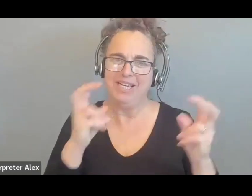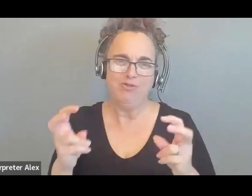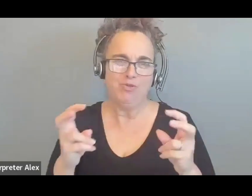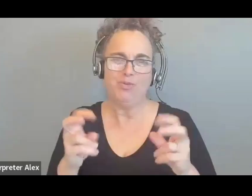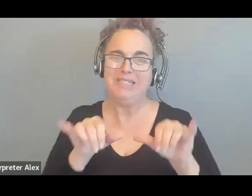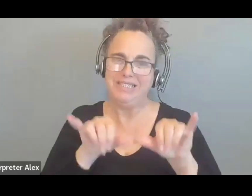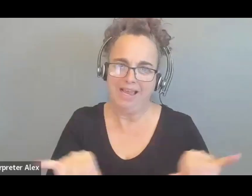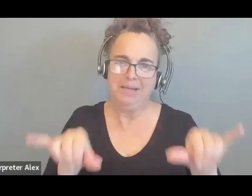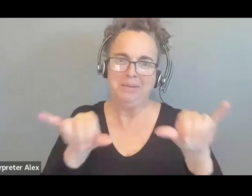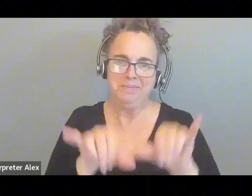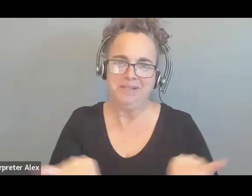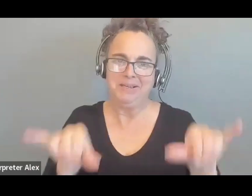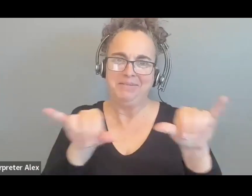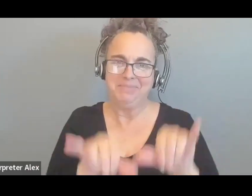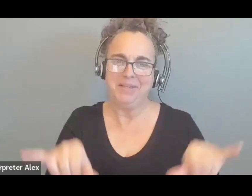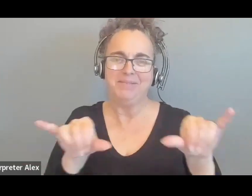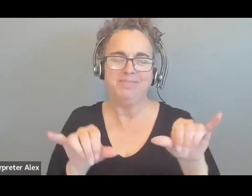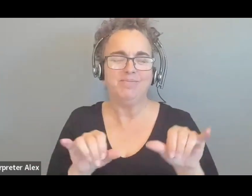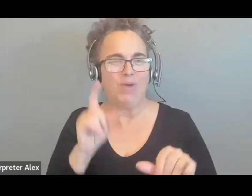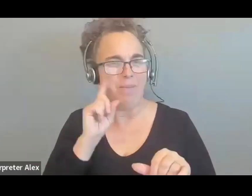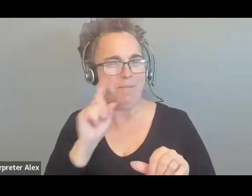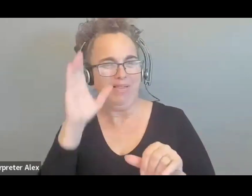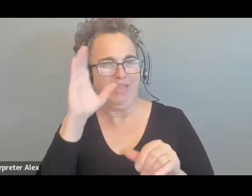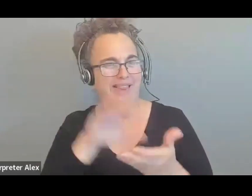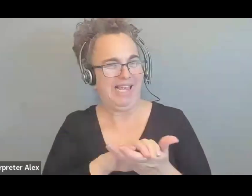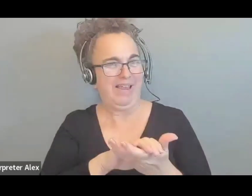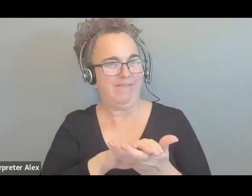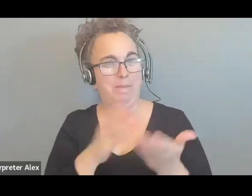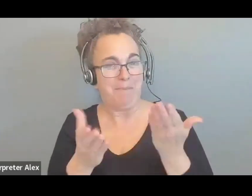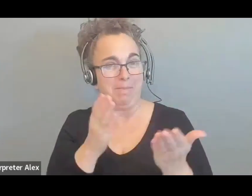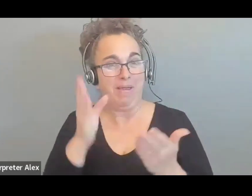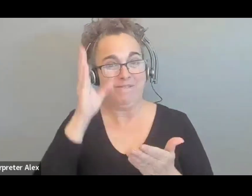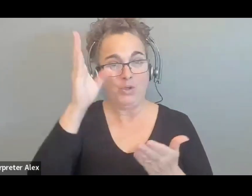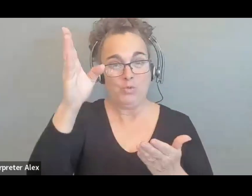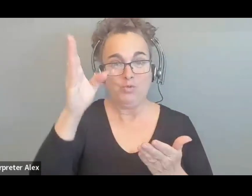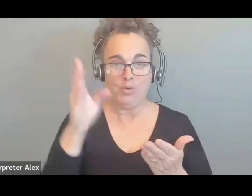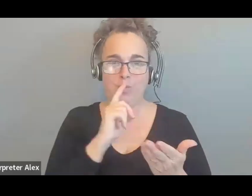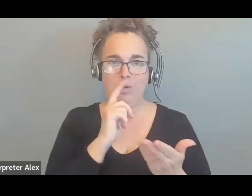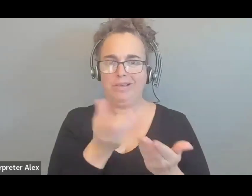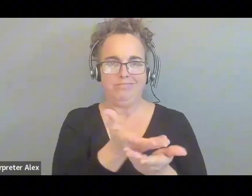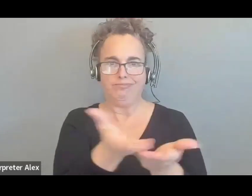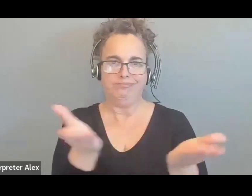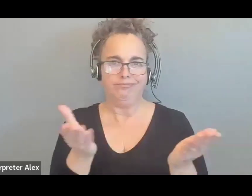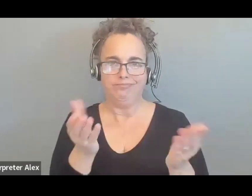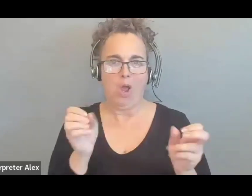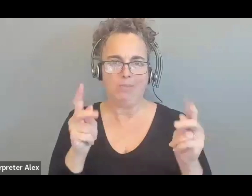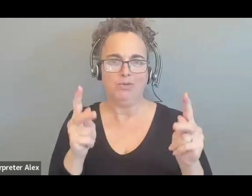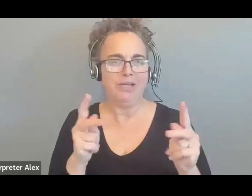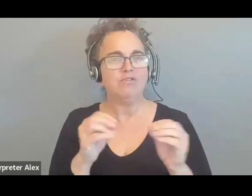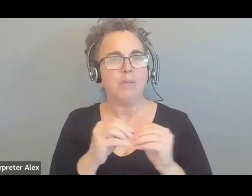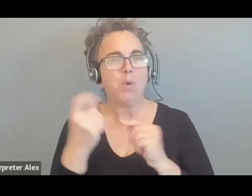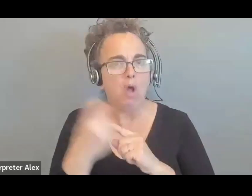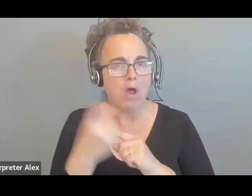where I think we can find in the future some really awesome opportunities for automation, for AI,